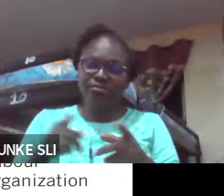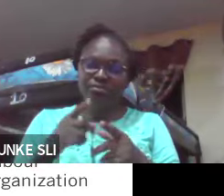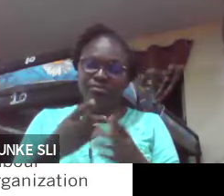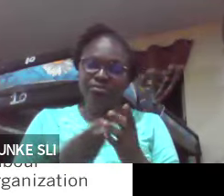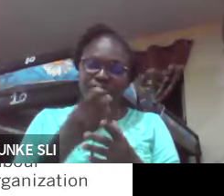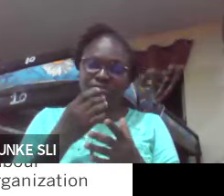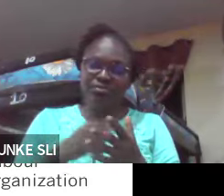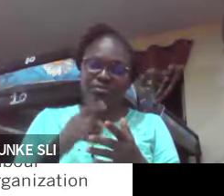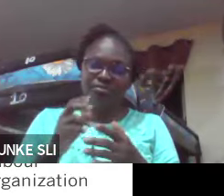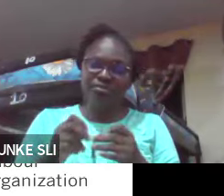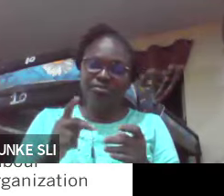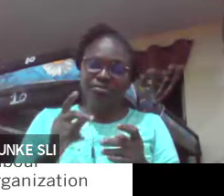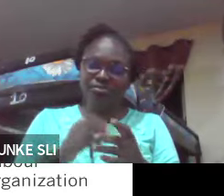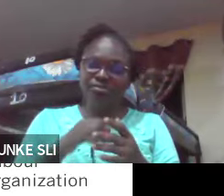joy: Too much. sola bakre: All the people that we've not seen